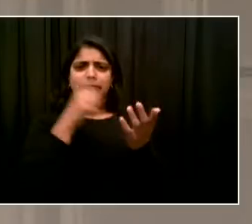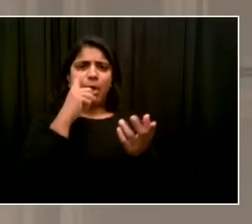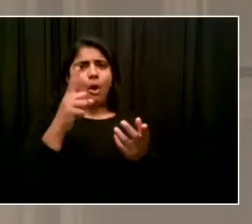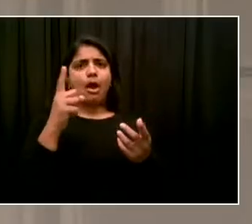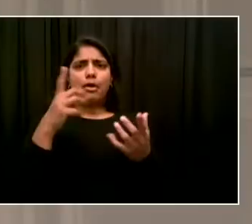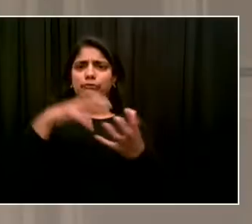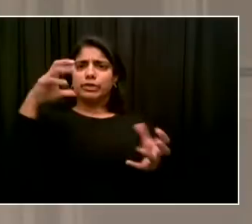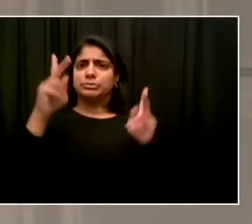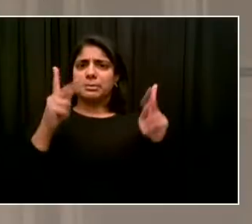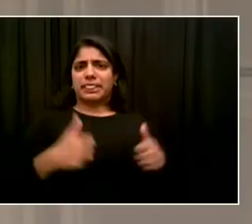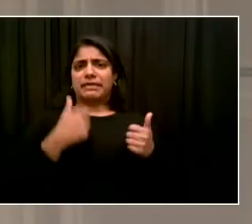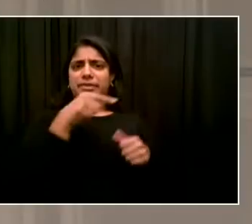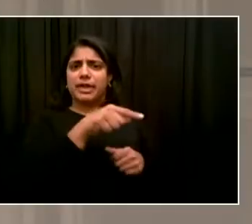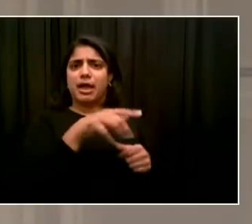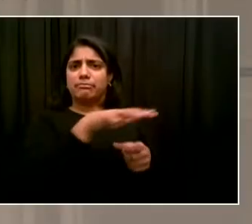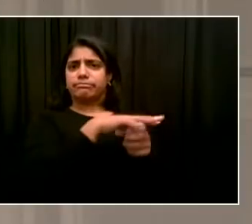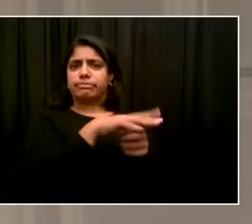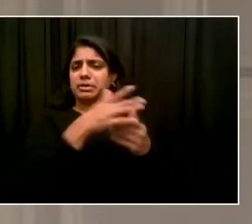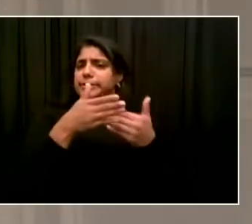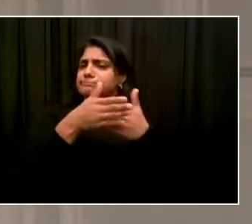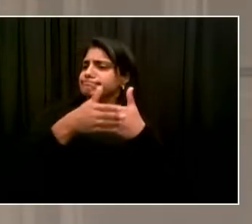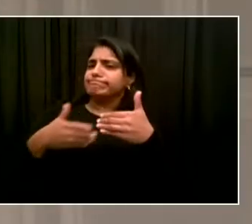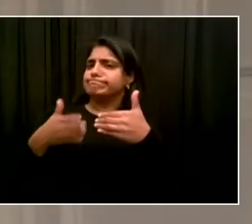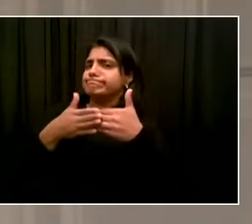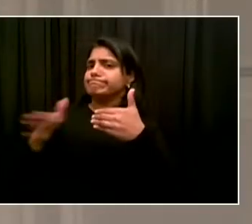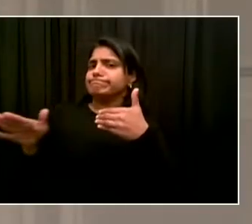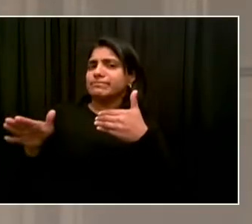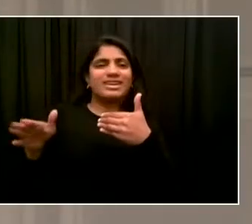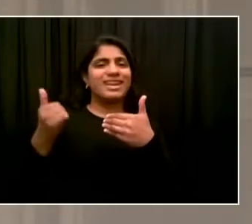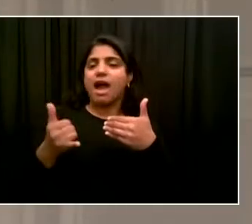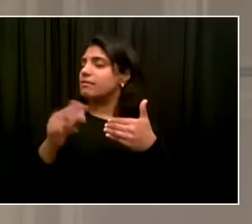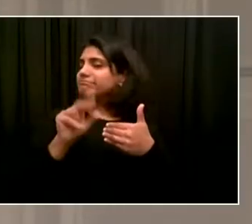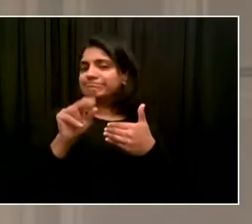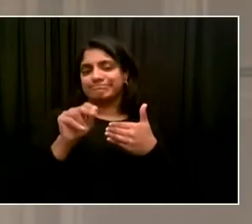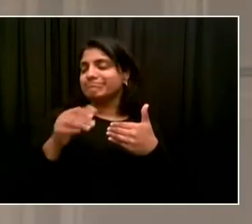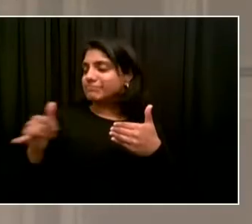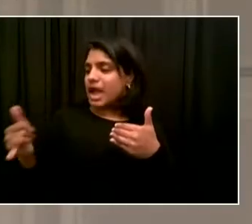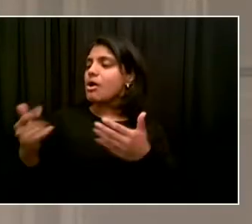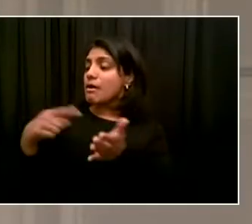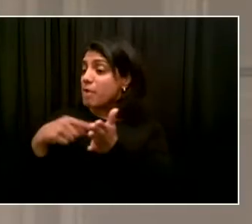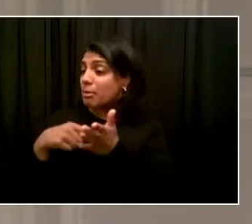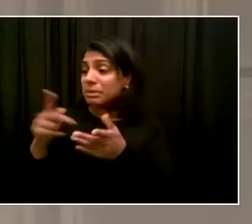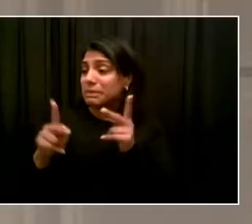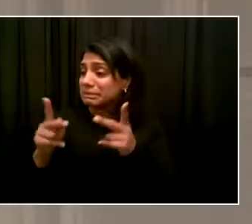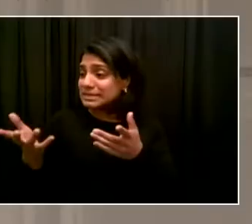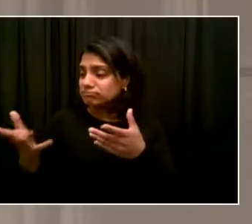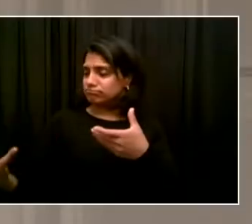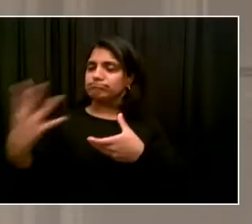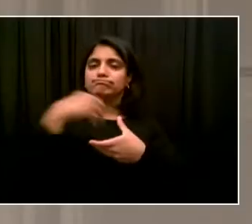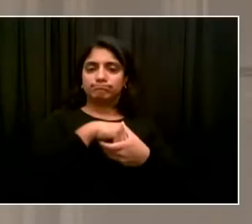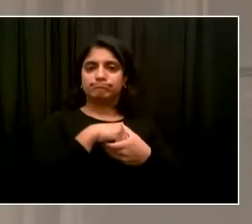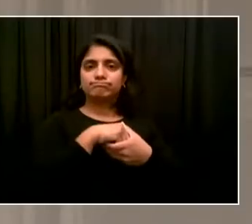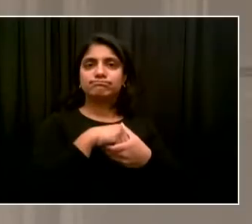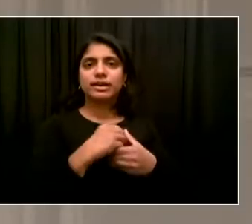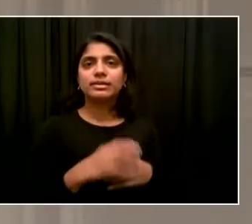RESOURCES.